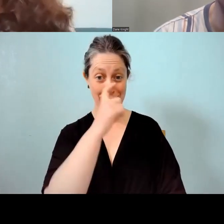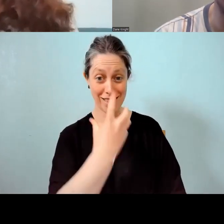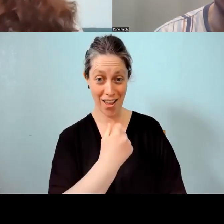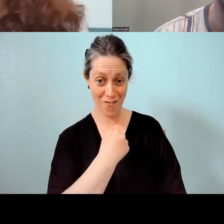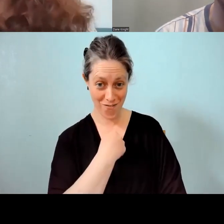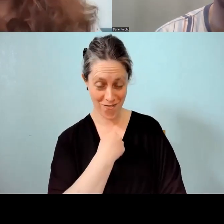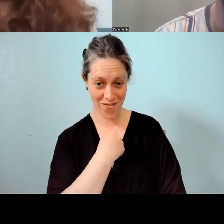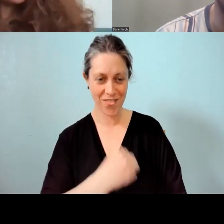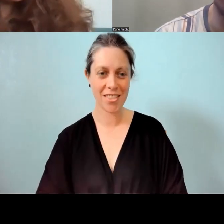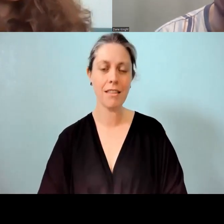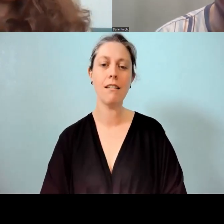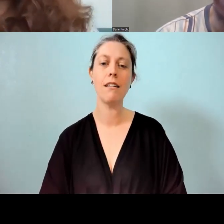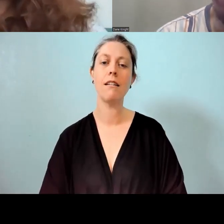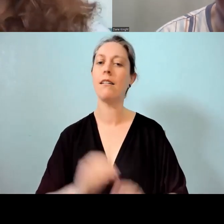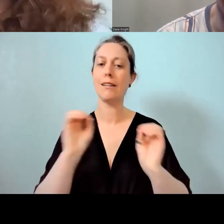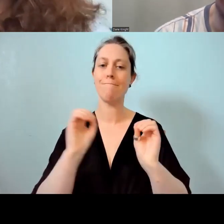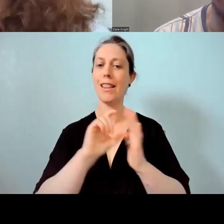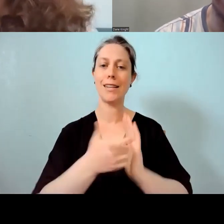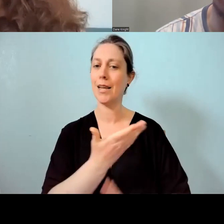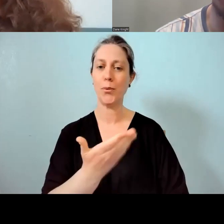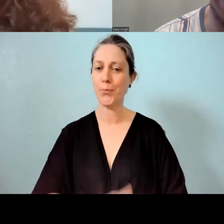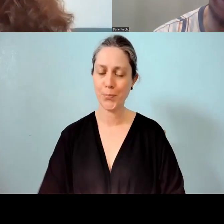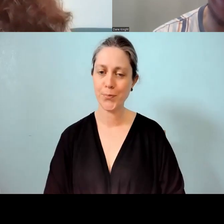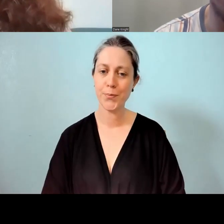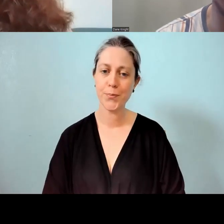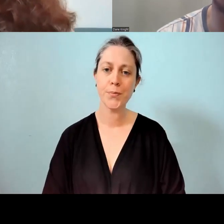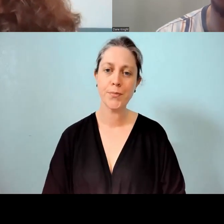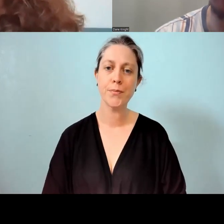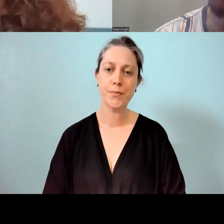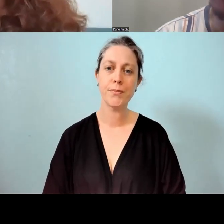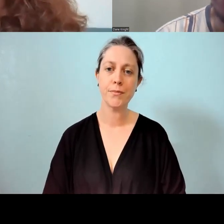They don't have a disability in the main sense of the word.